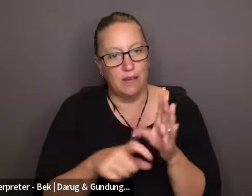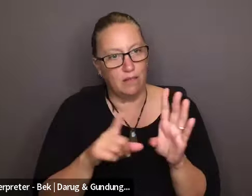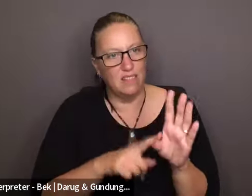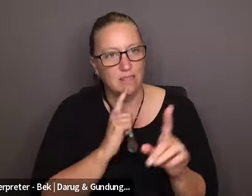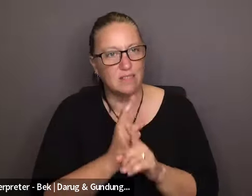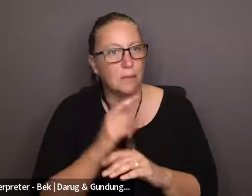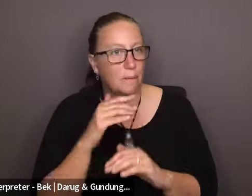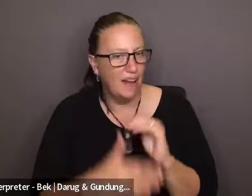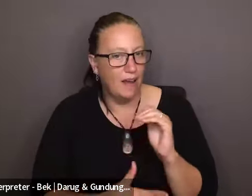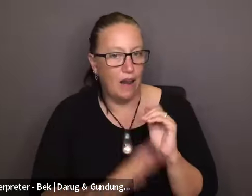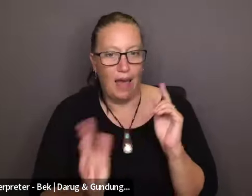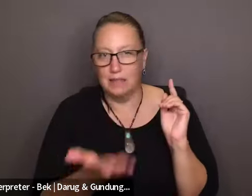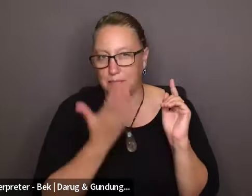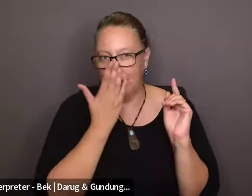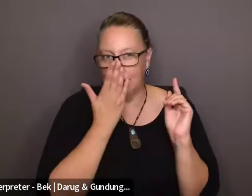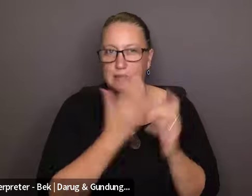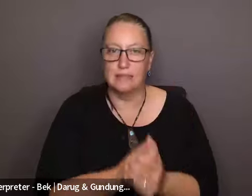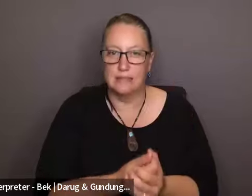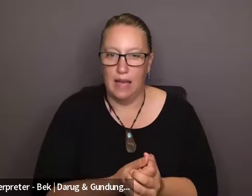. That will be in a Word format. SUE: One of the